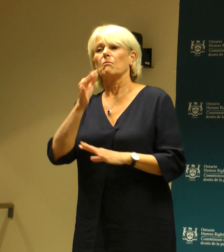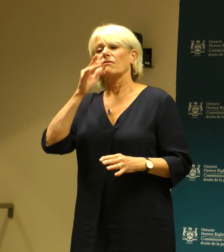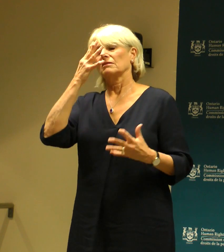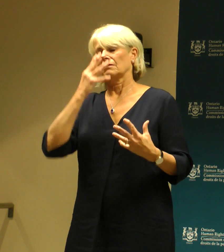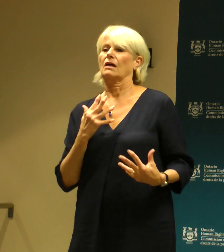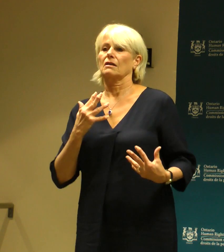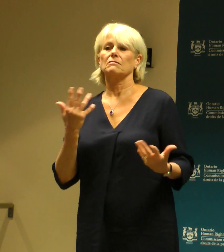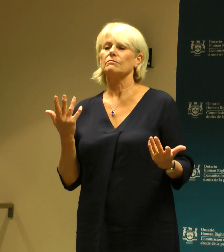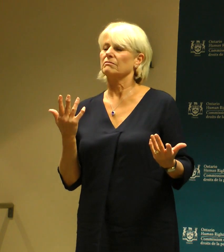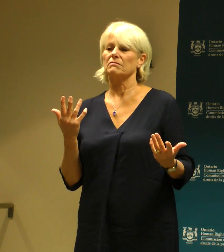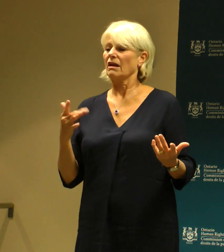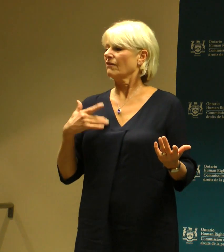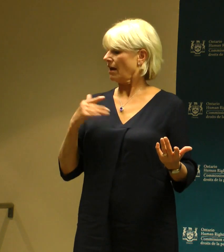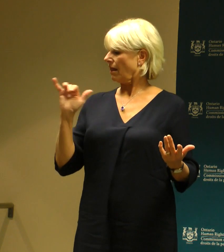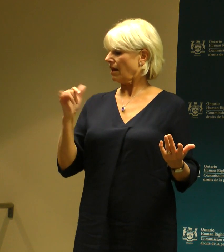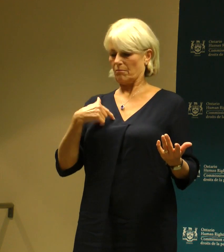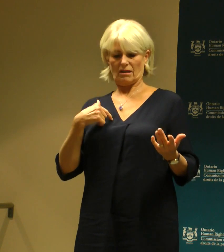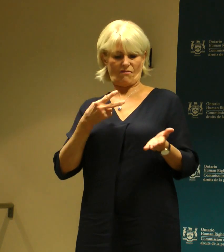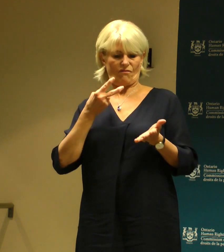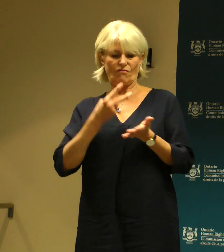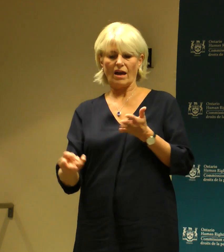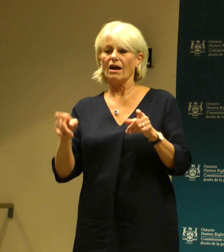She said that she feels like she has failed as a parent.